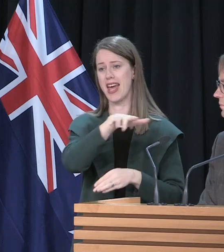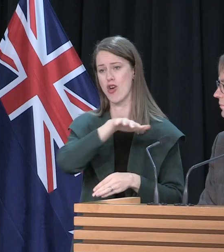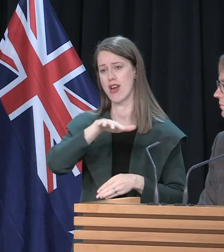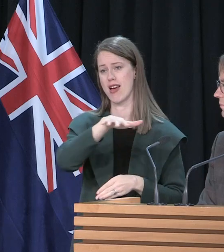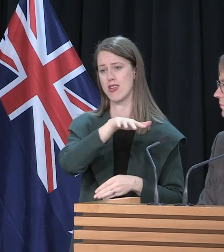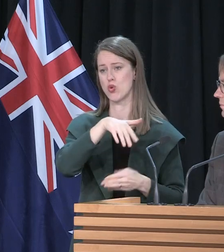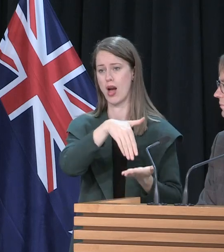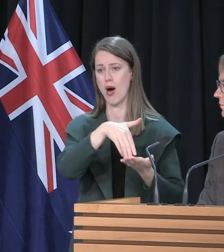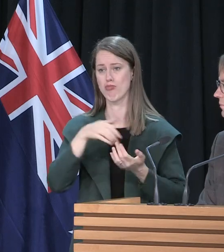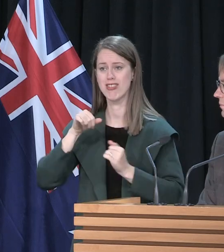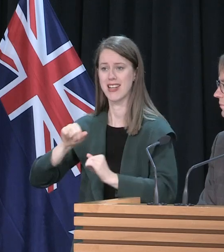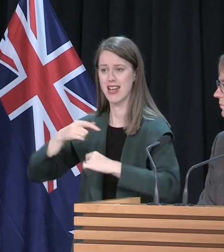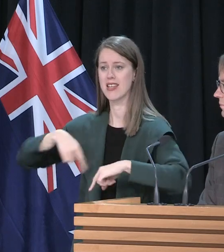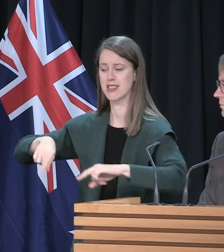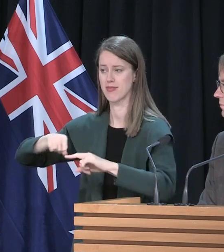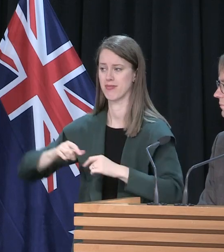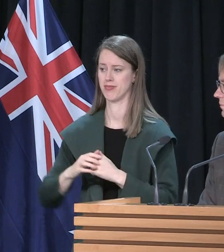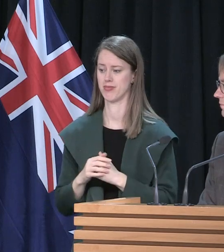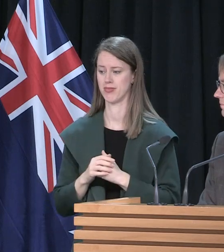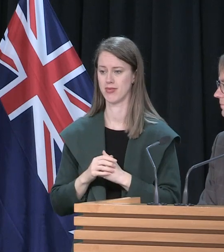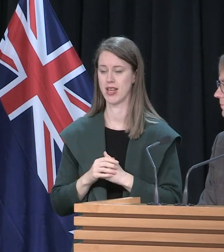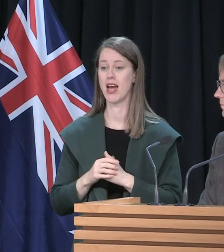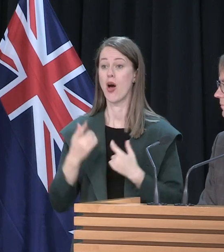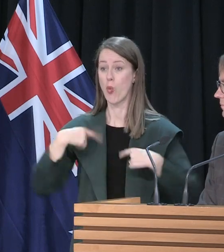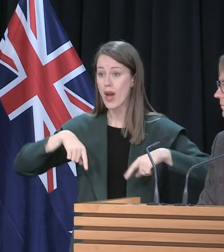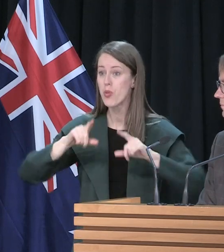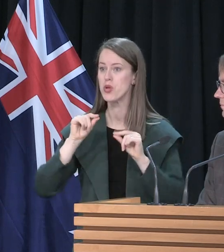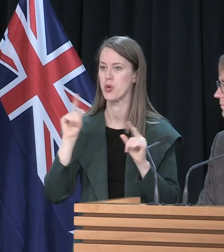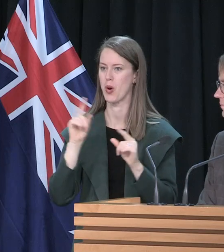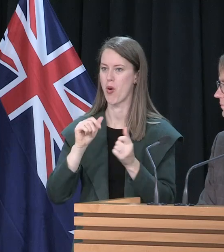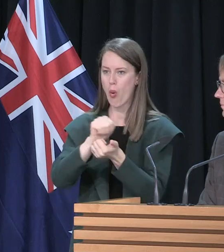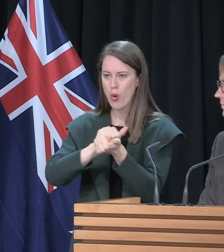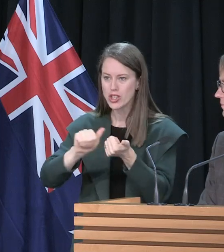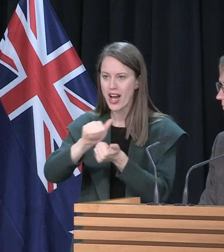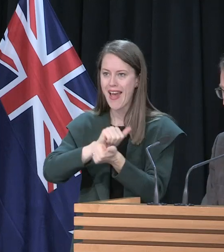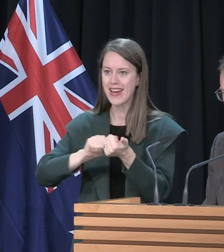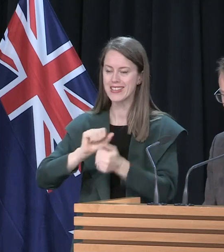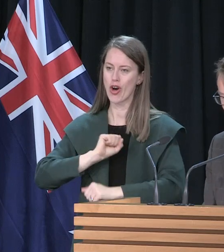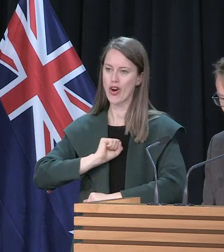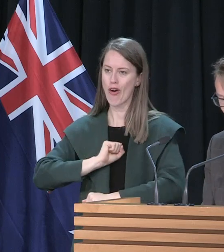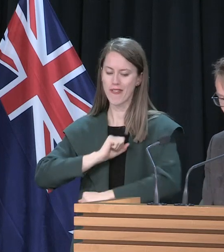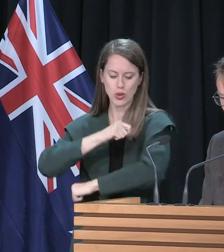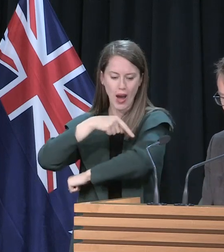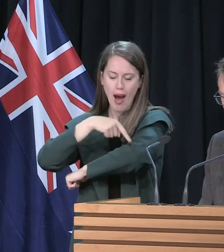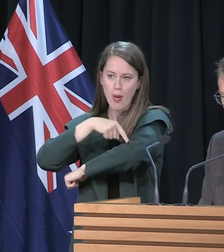showing our appreciation for each and every one of those people who are doing their bit to keep us safe and we will do